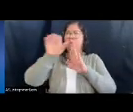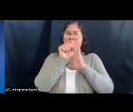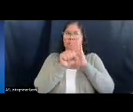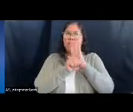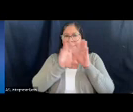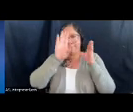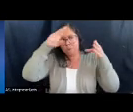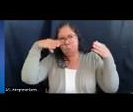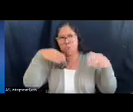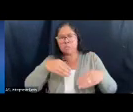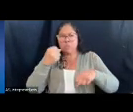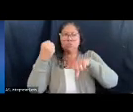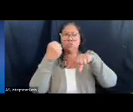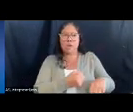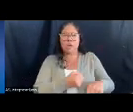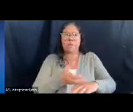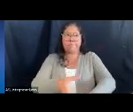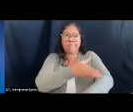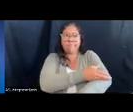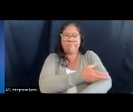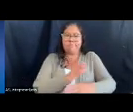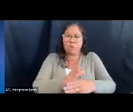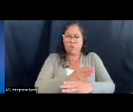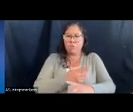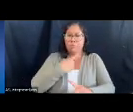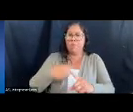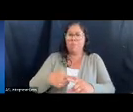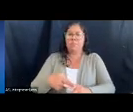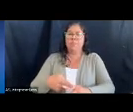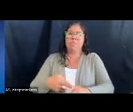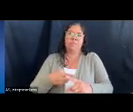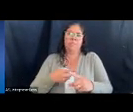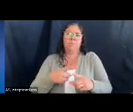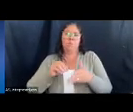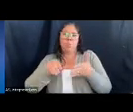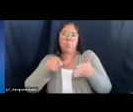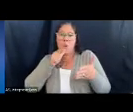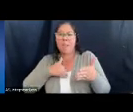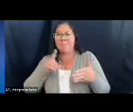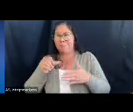and improving outcomes for students with disabilities. Over the course of the series, we've